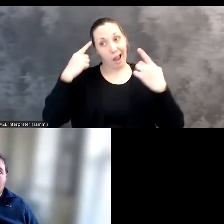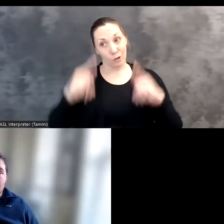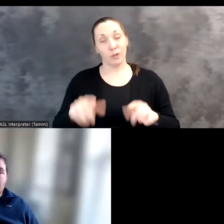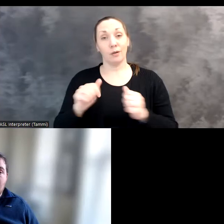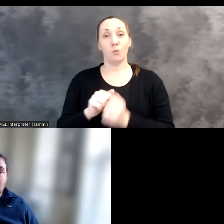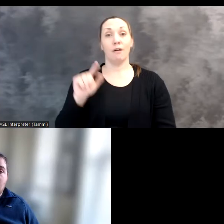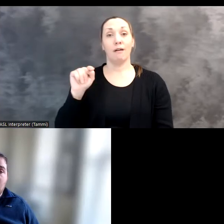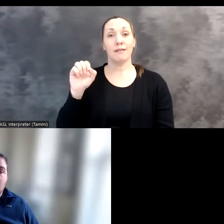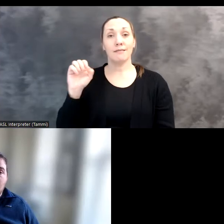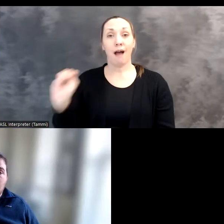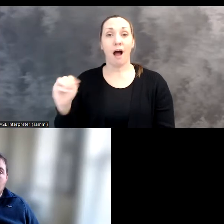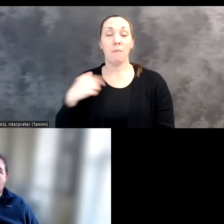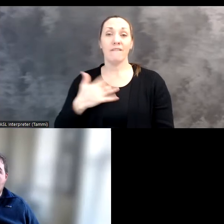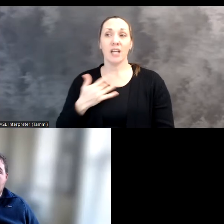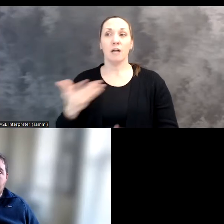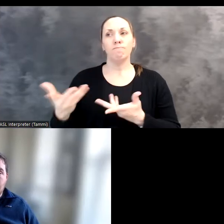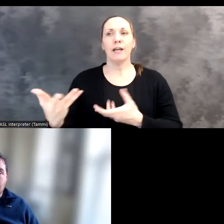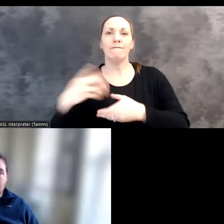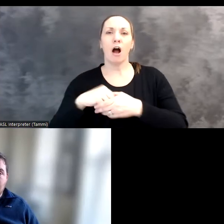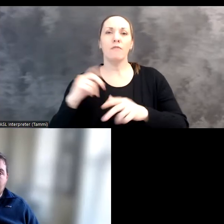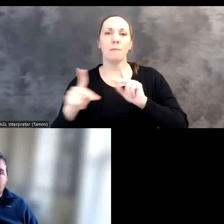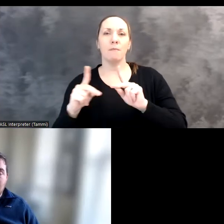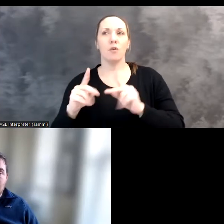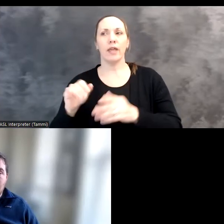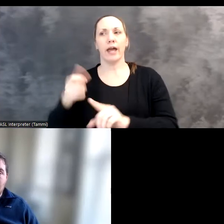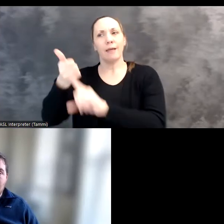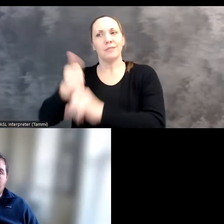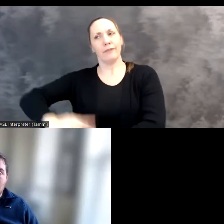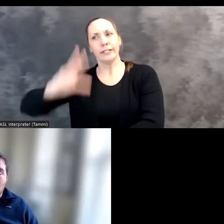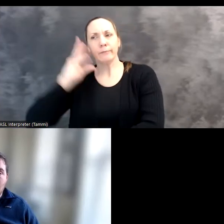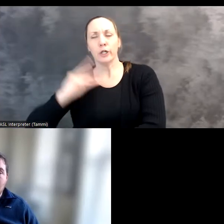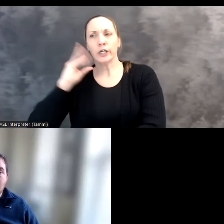Ian, what do you think? >> IAN BUKHART: I certainly agree